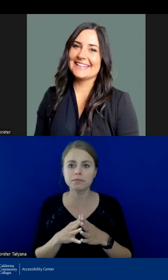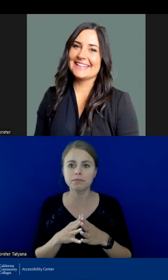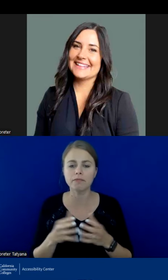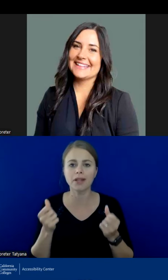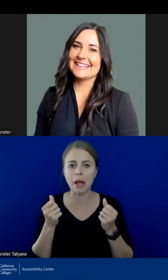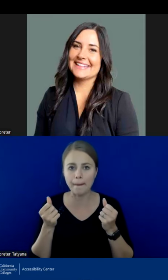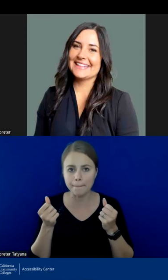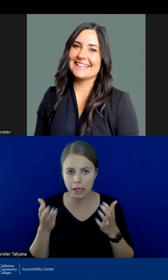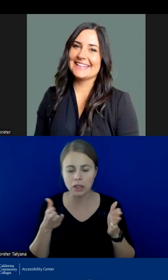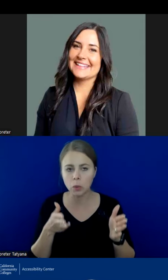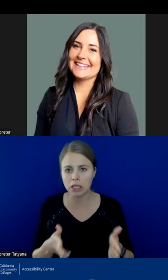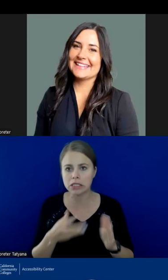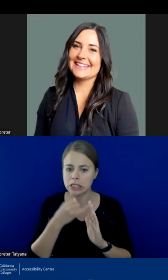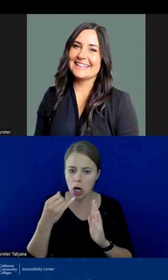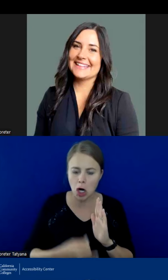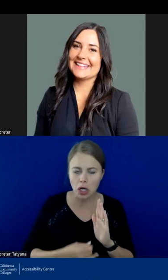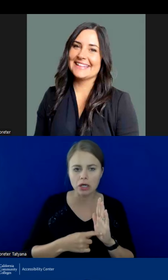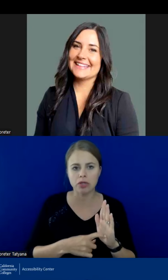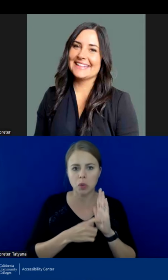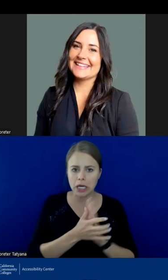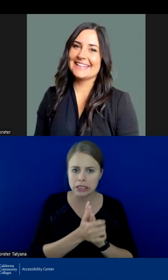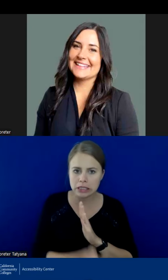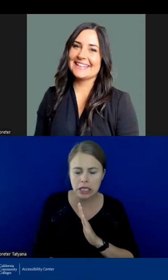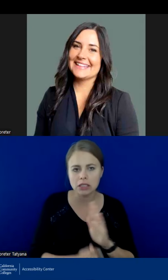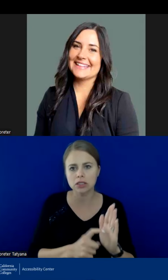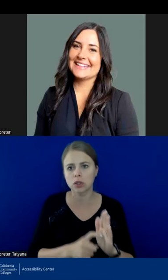and craft, it requires skills and skills more than just in writing.